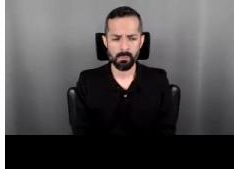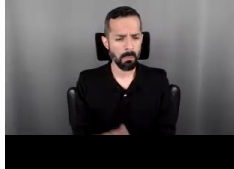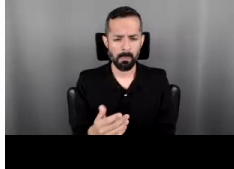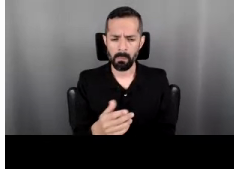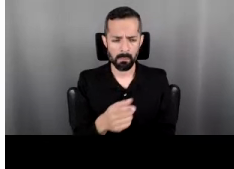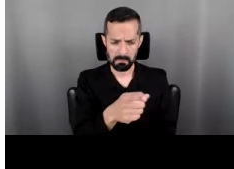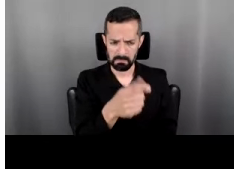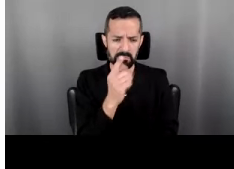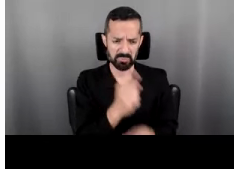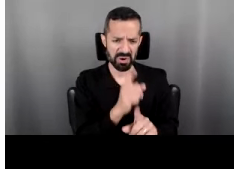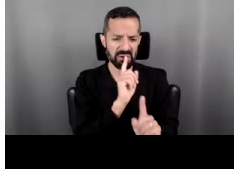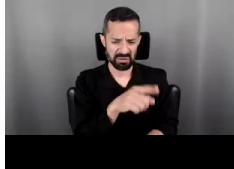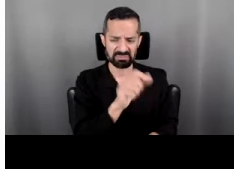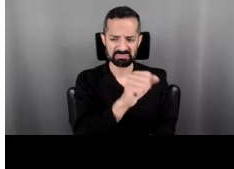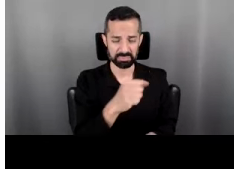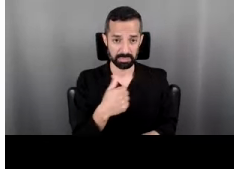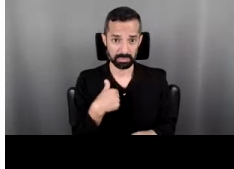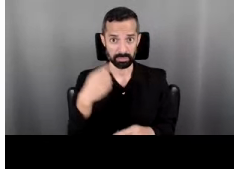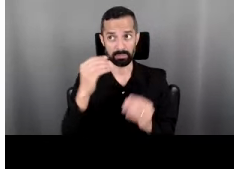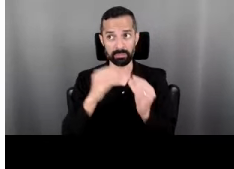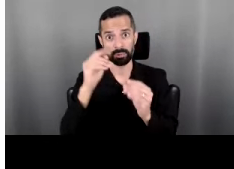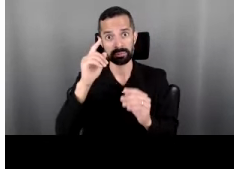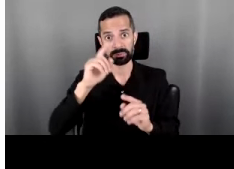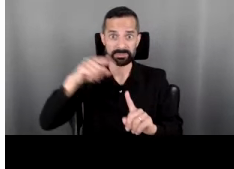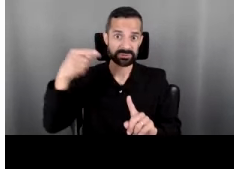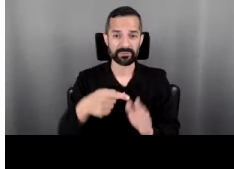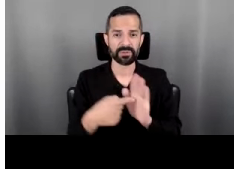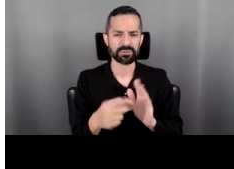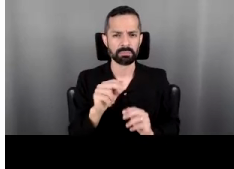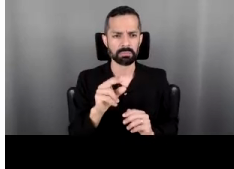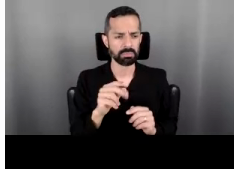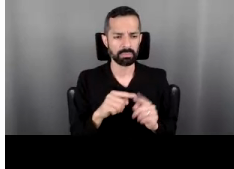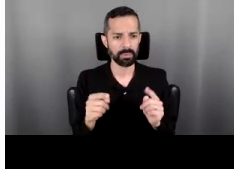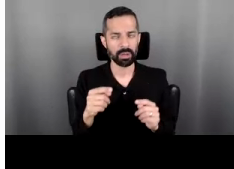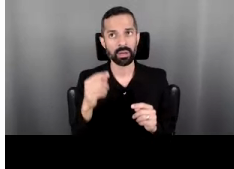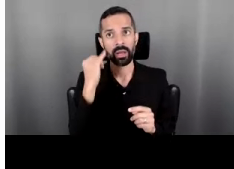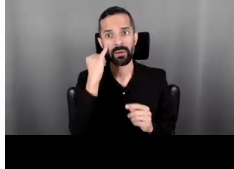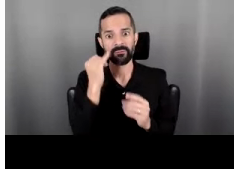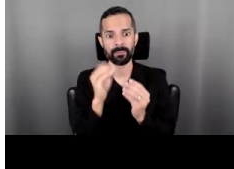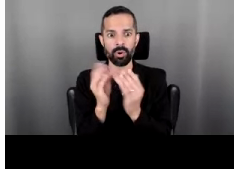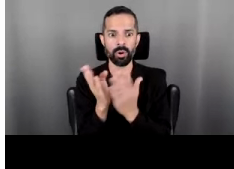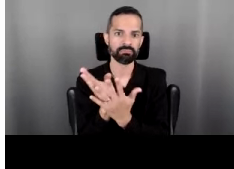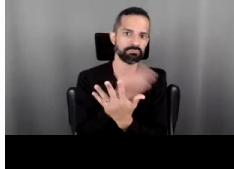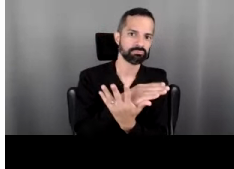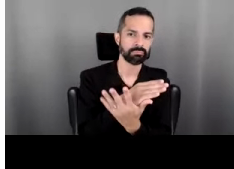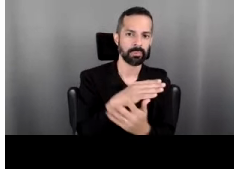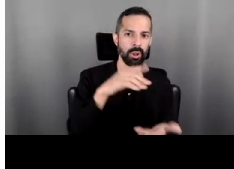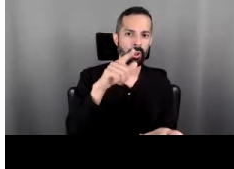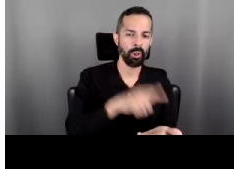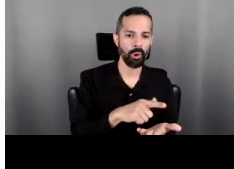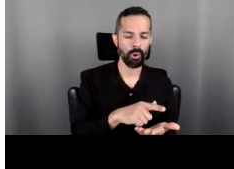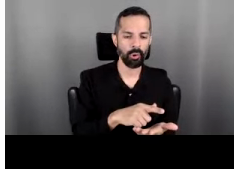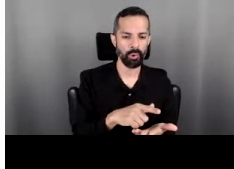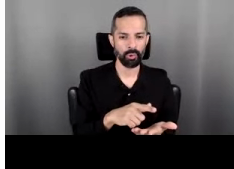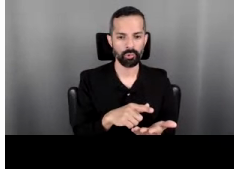I was just thinking, more generally like what would cause a lower ranking versus a higher ranking in terms of like timeline and whatnot?